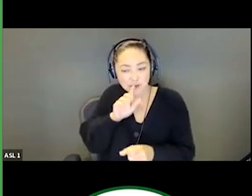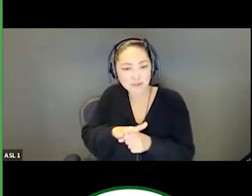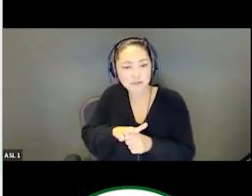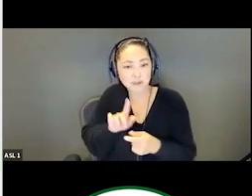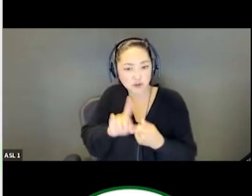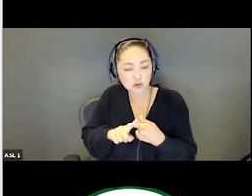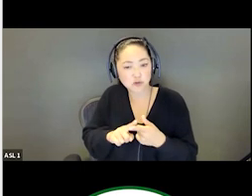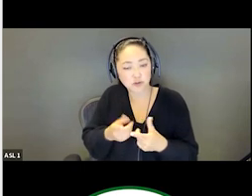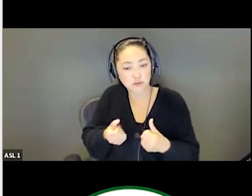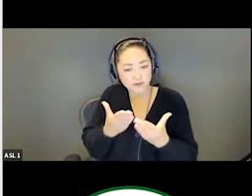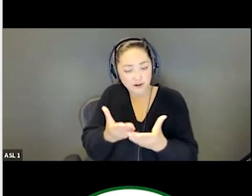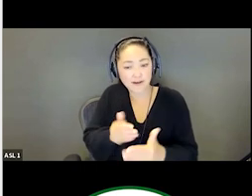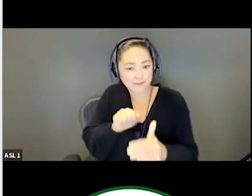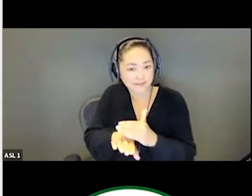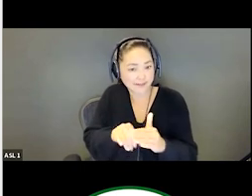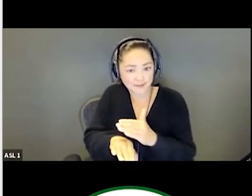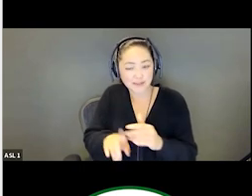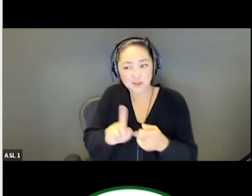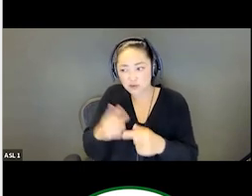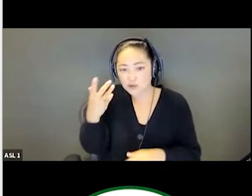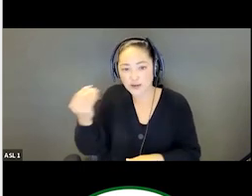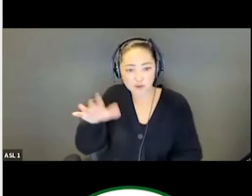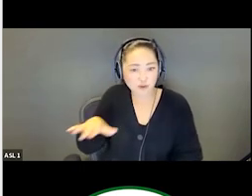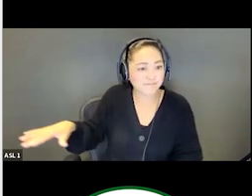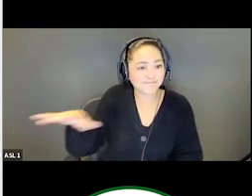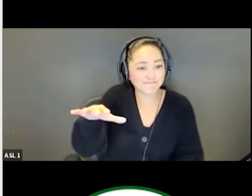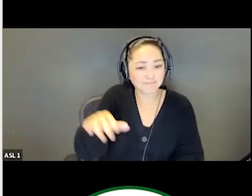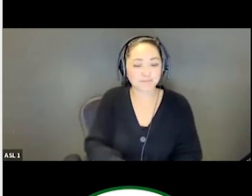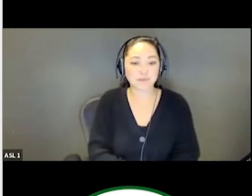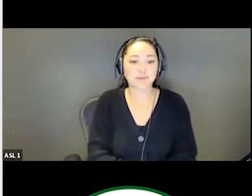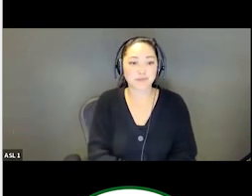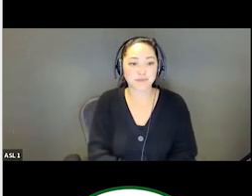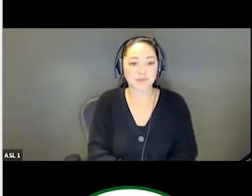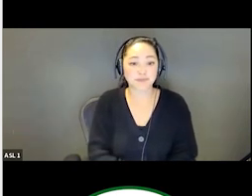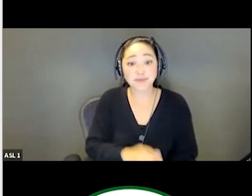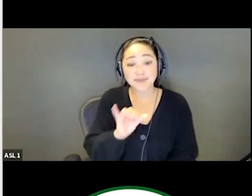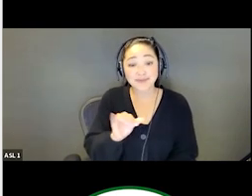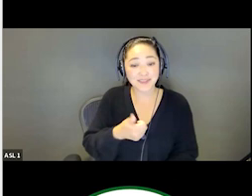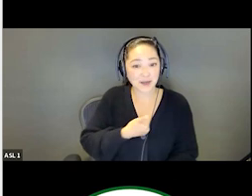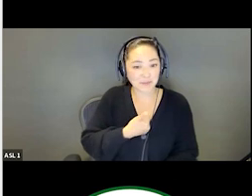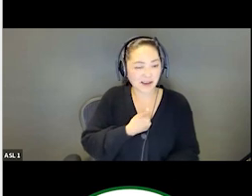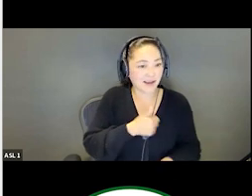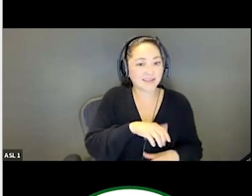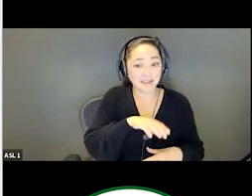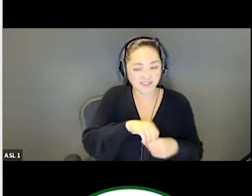Apart from my work with Kaxes, I've been involved in various nonprofits that work toward improving